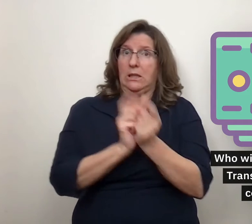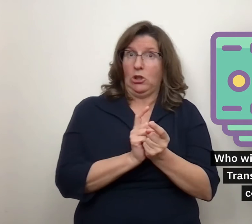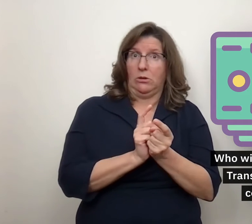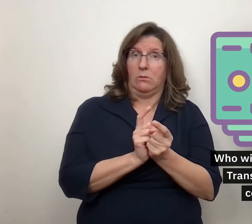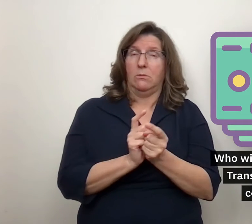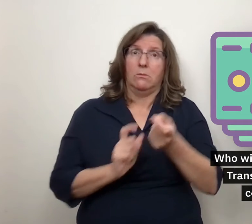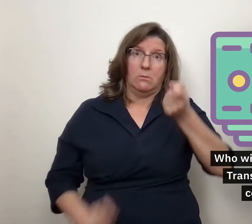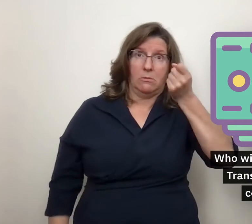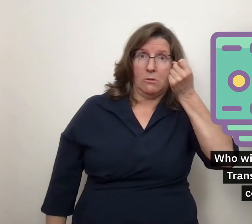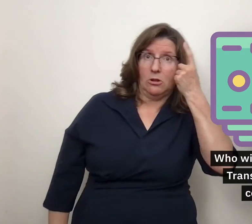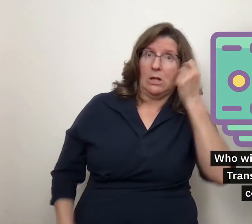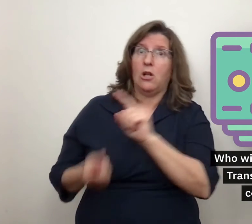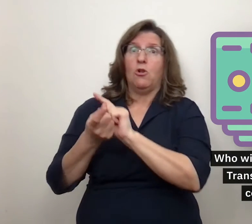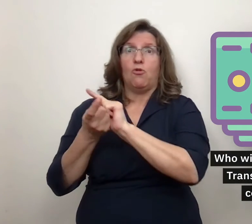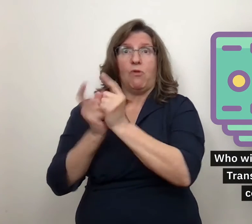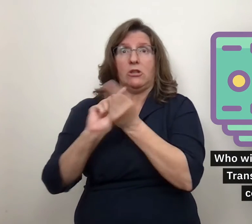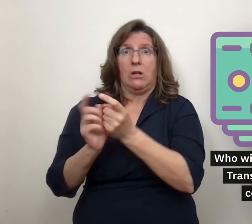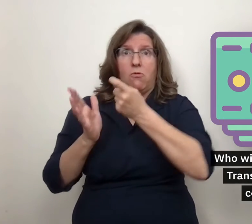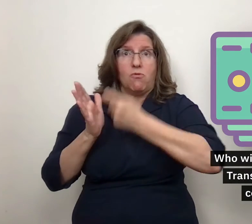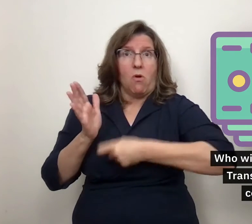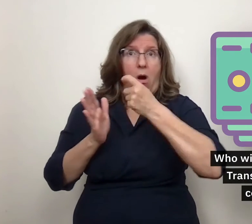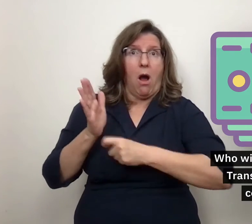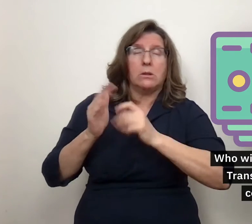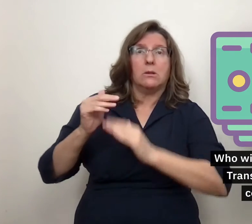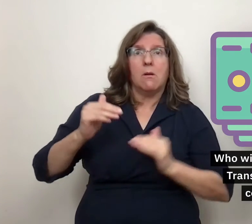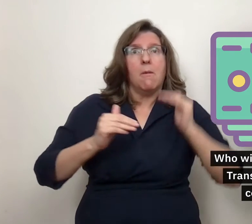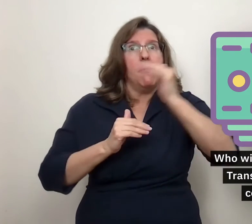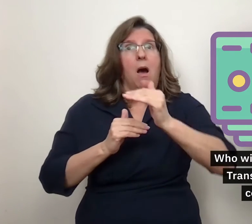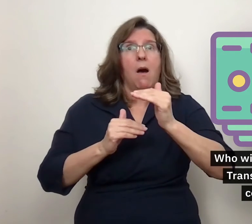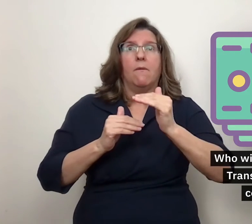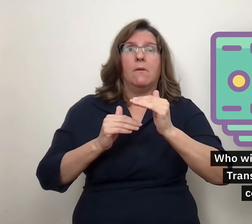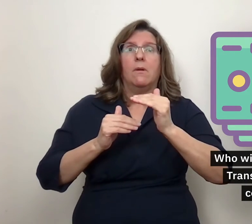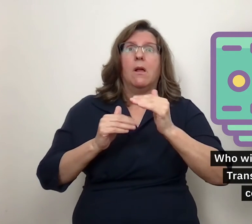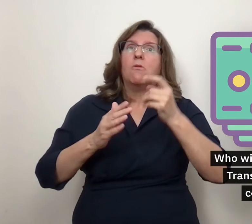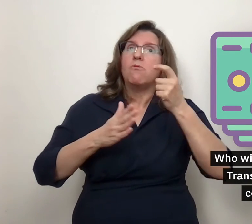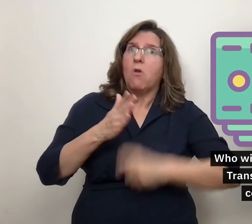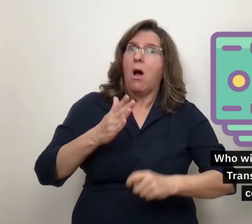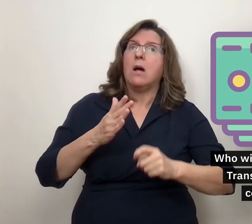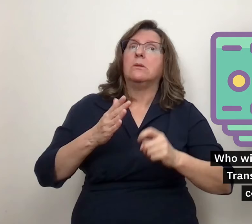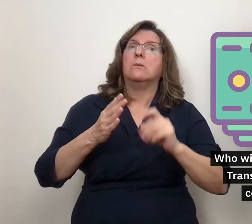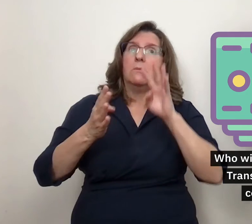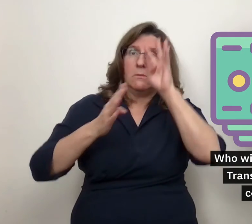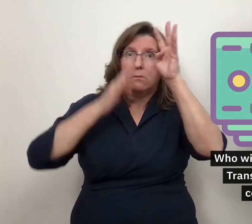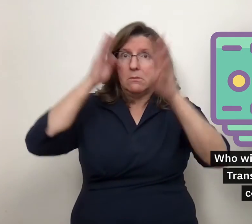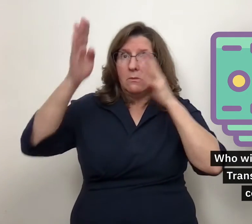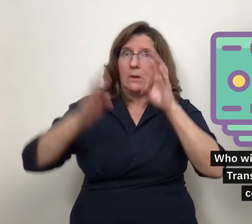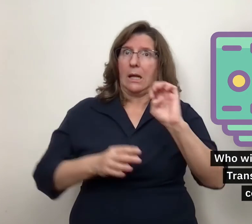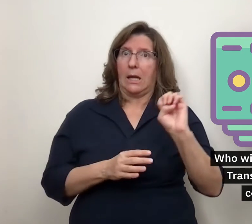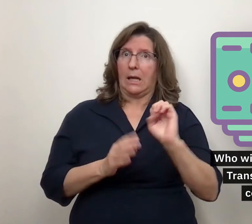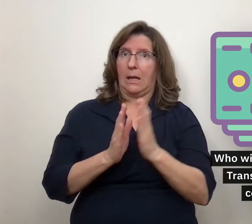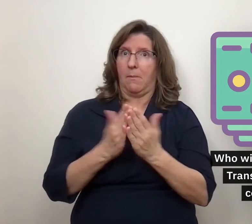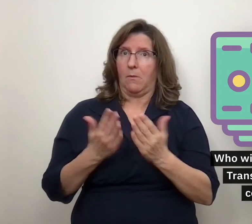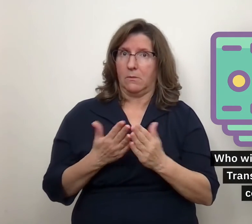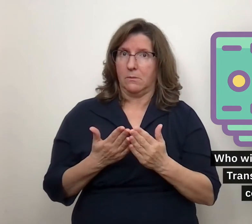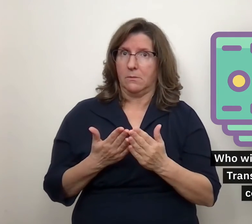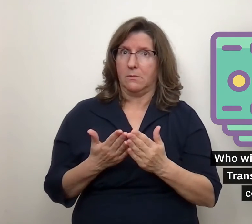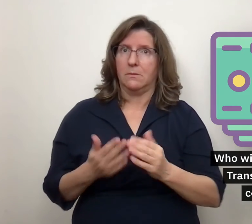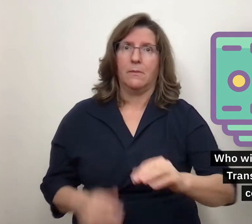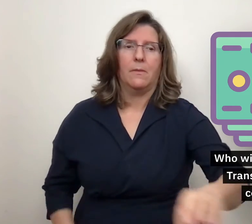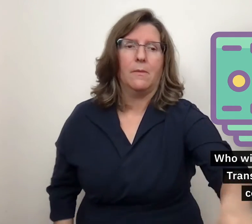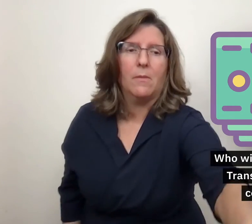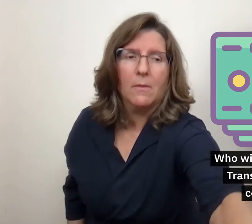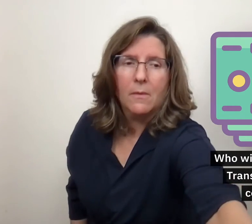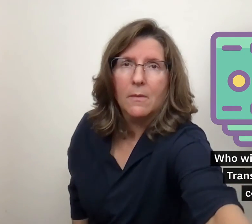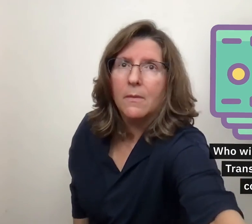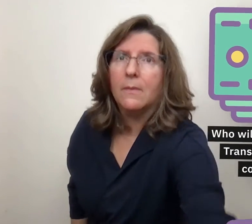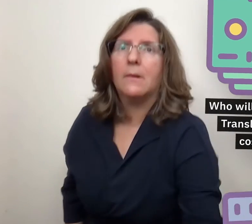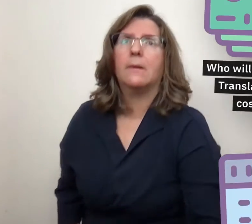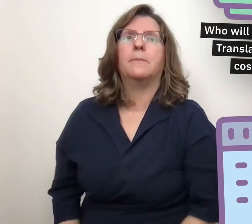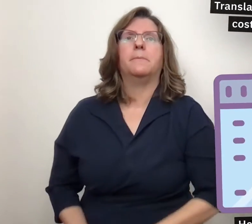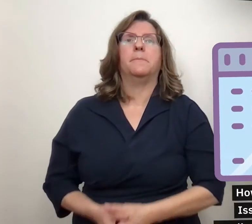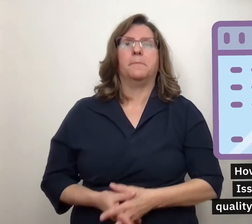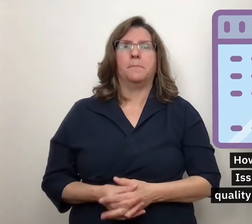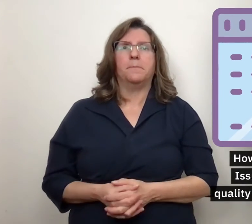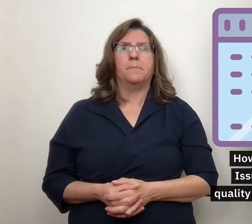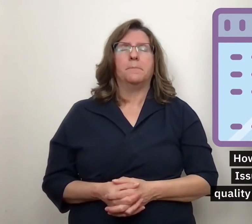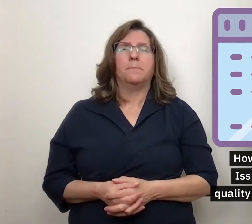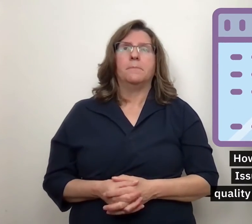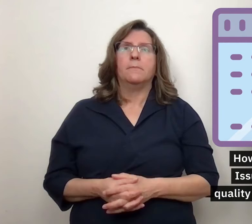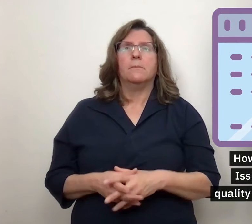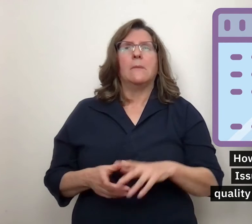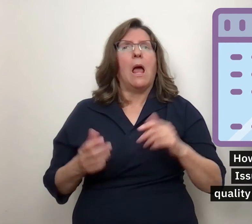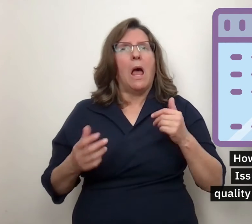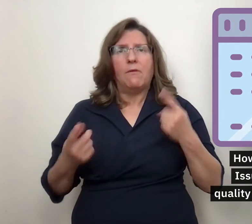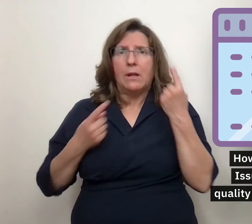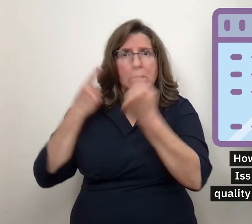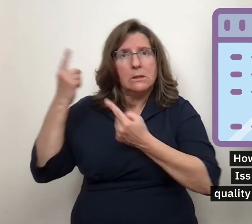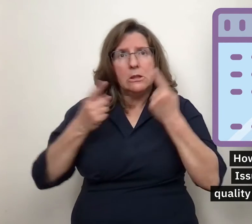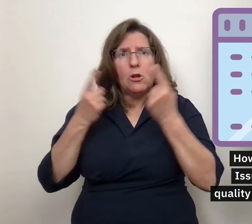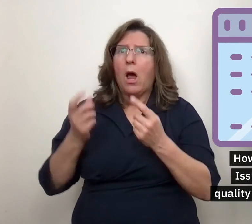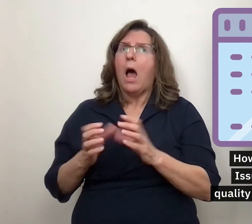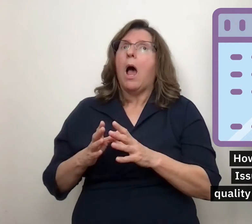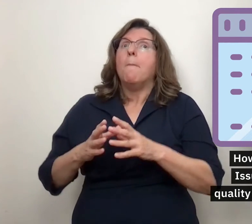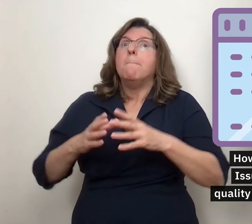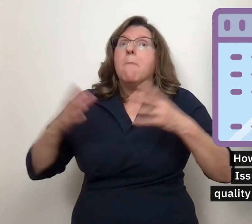Glossaries will be provided for English and ASL vocabulary -